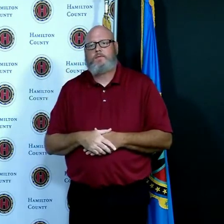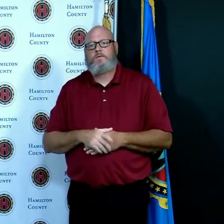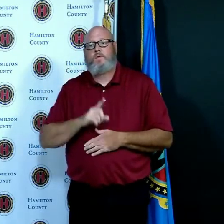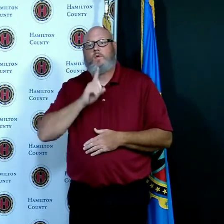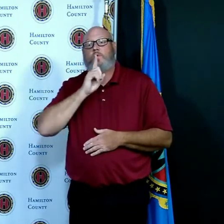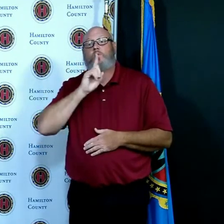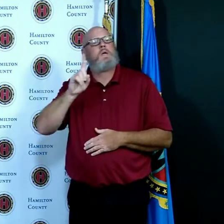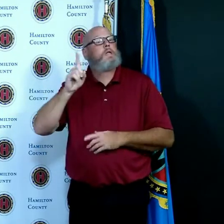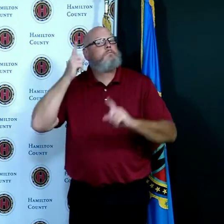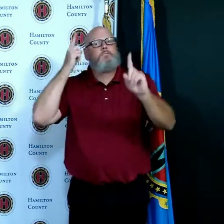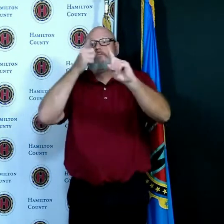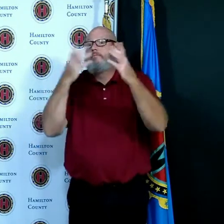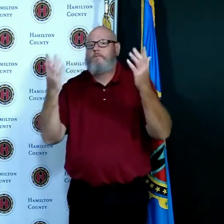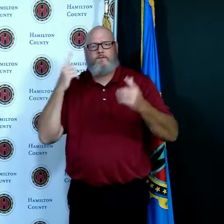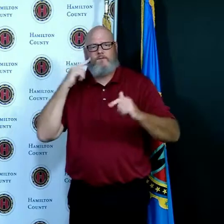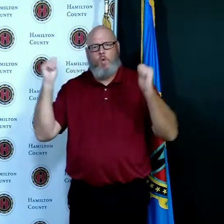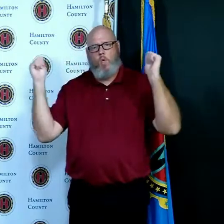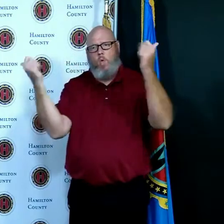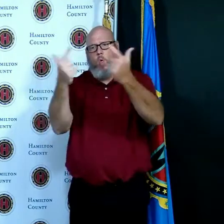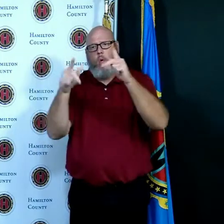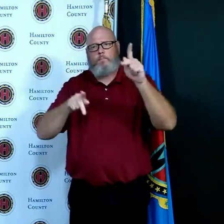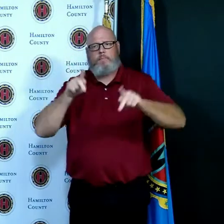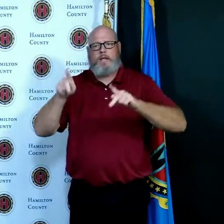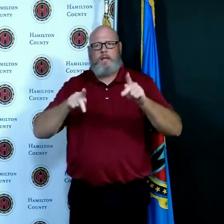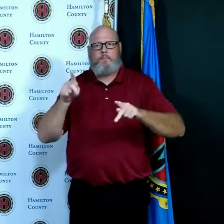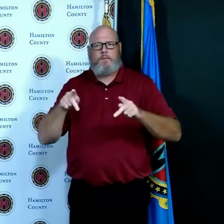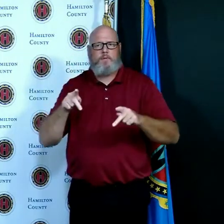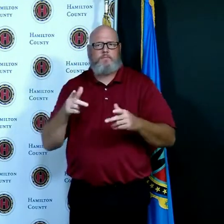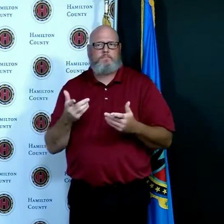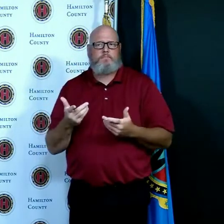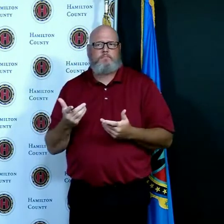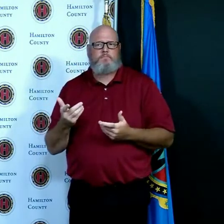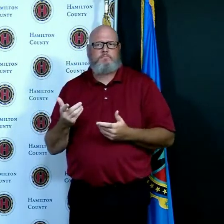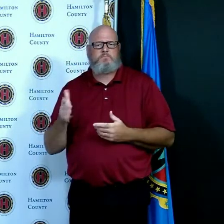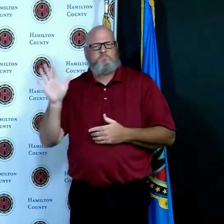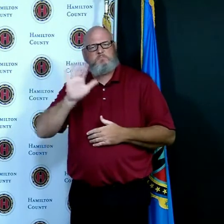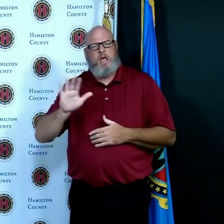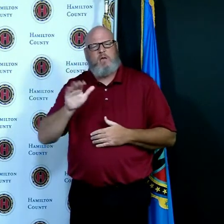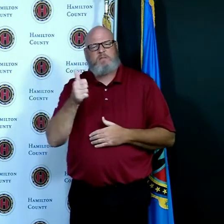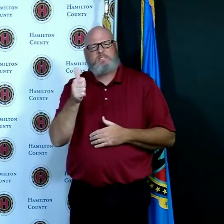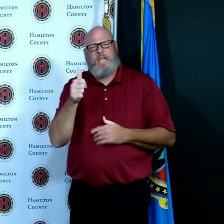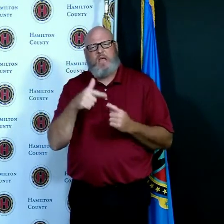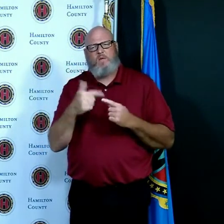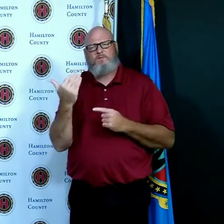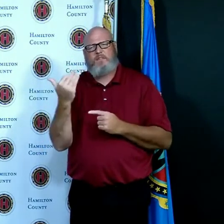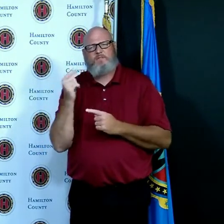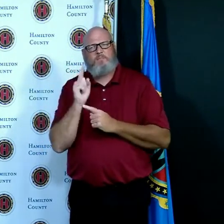in a 10 to 15 minute accessible free format so we really want to make it